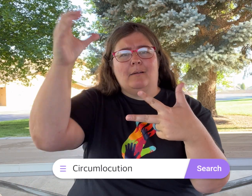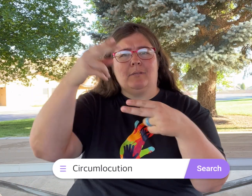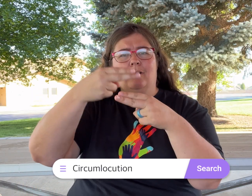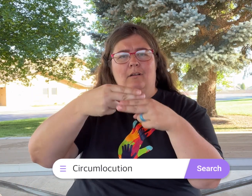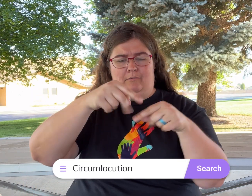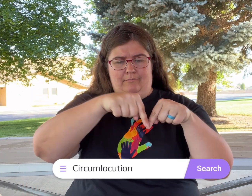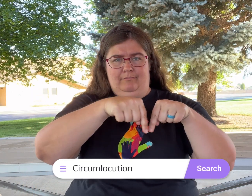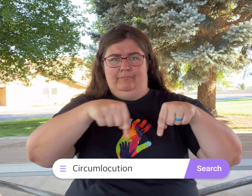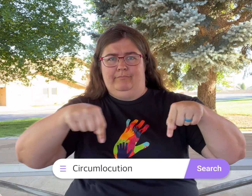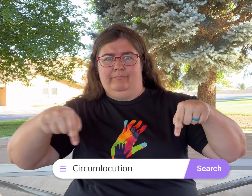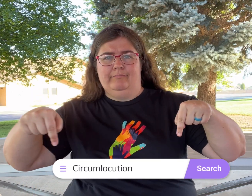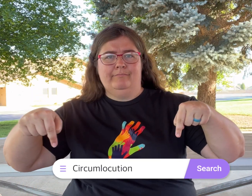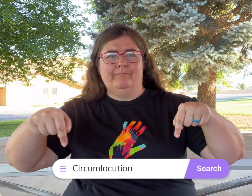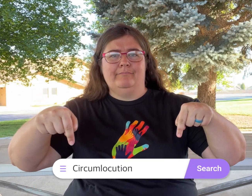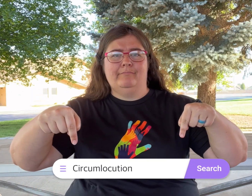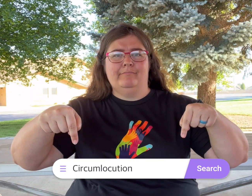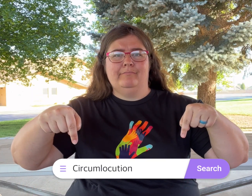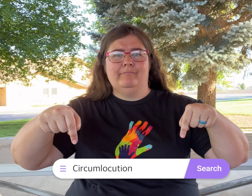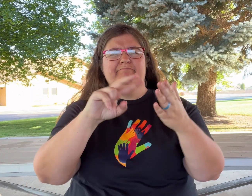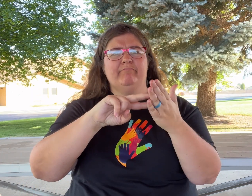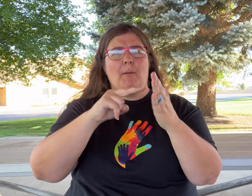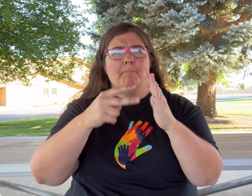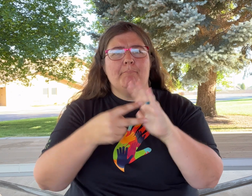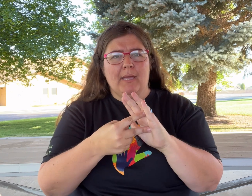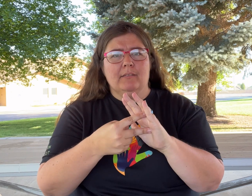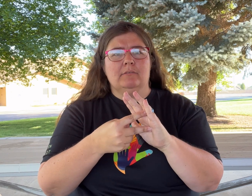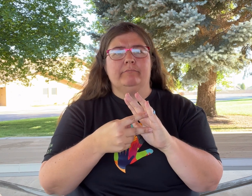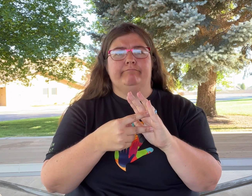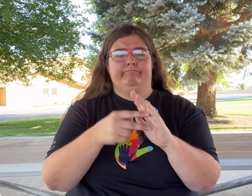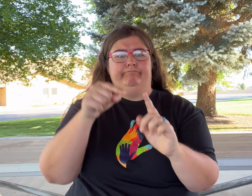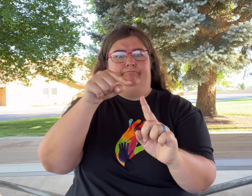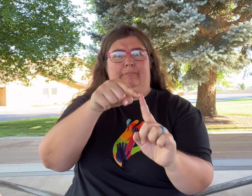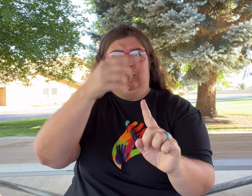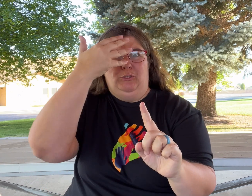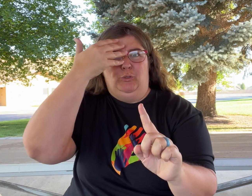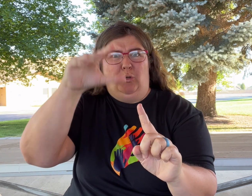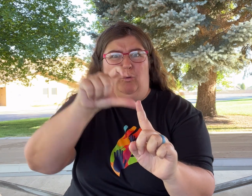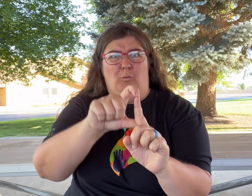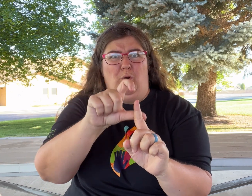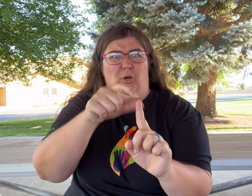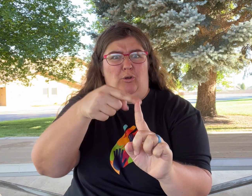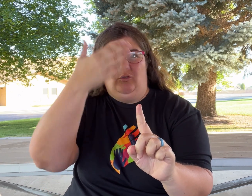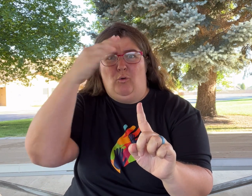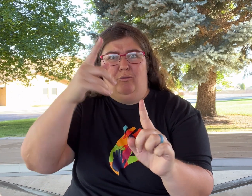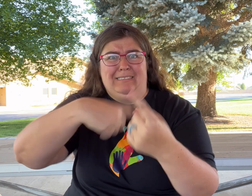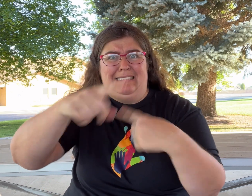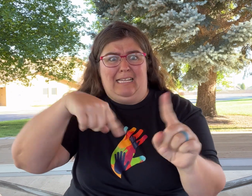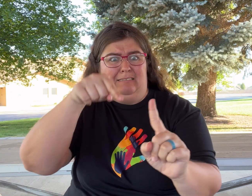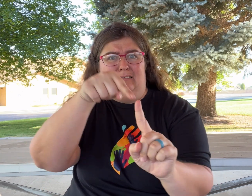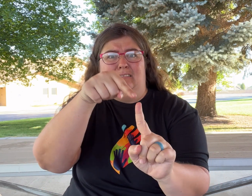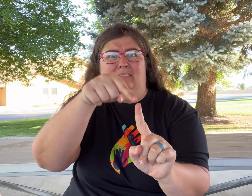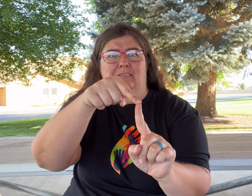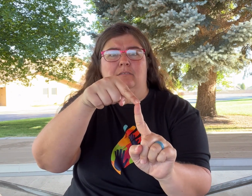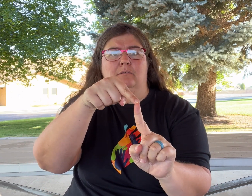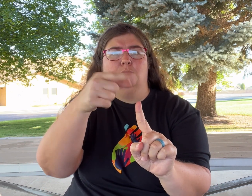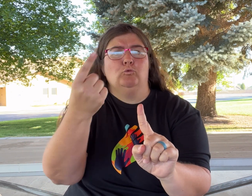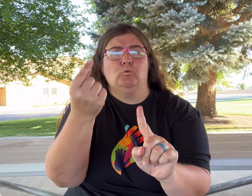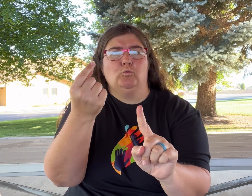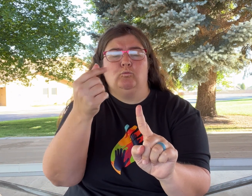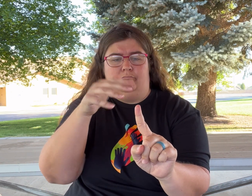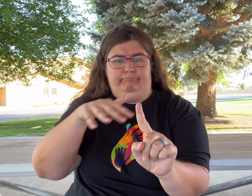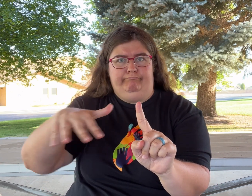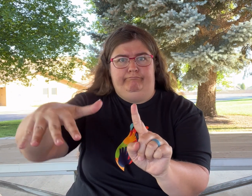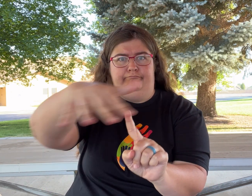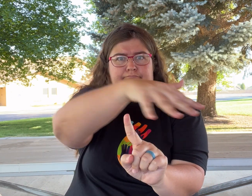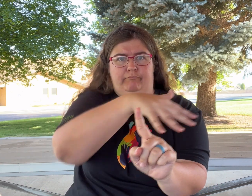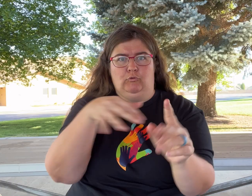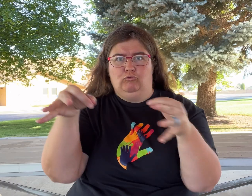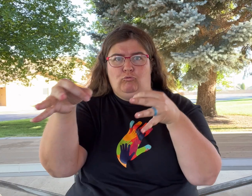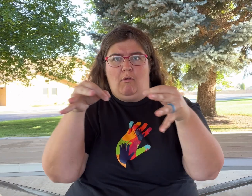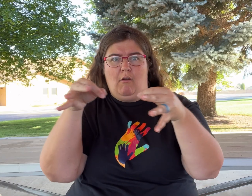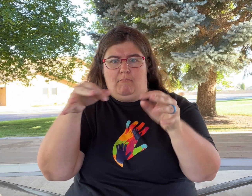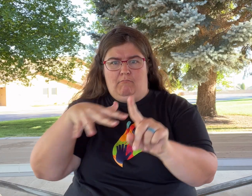a concept called "circumlocution" and that means if you don't know a sign what do you you describe